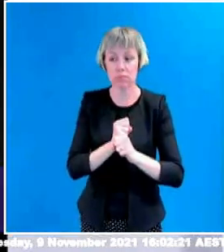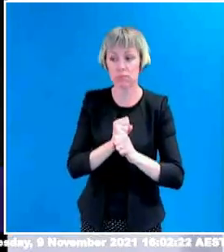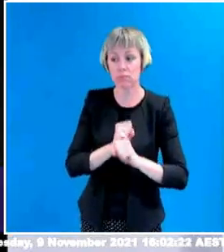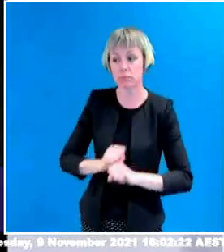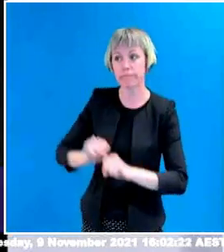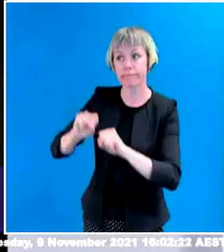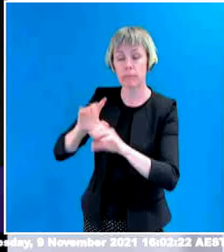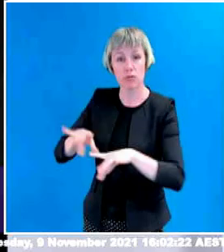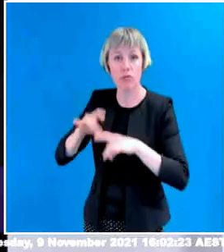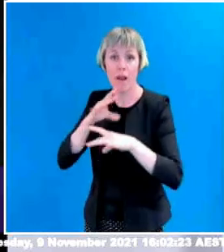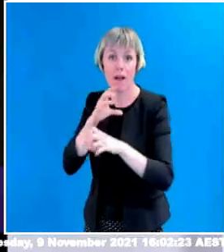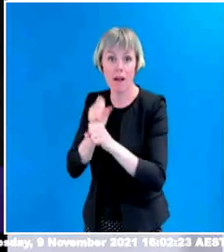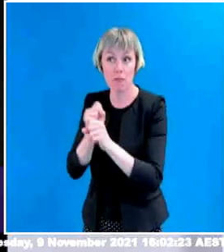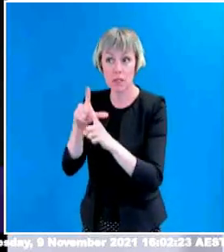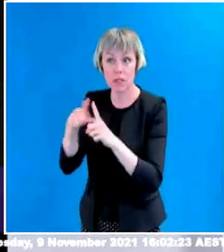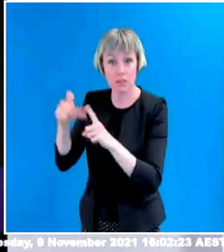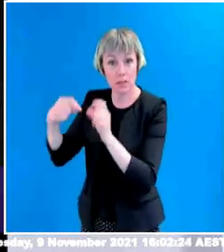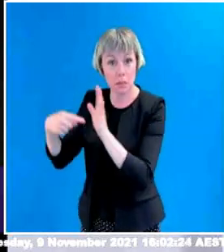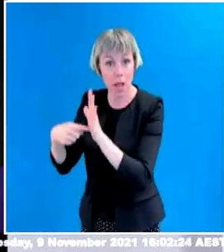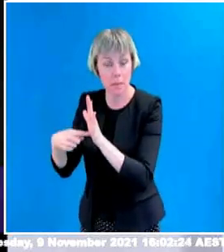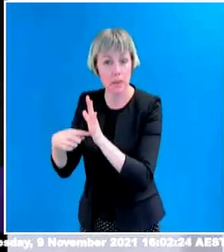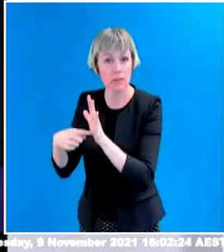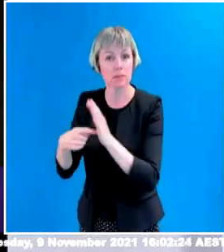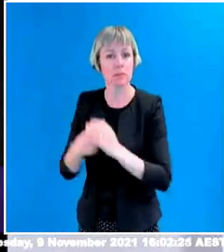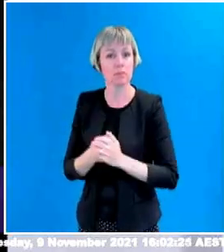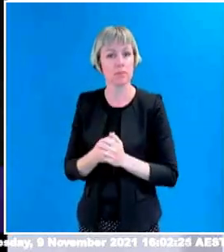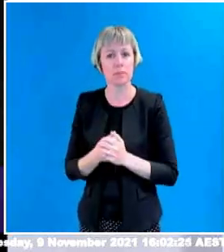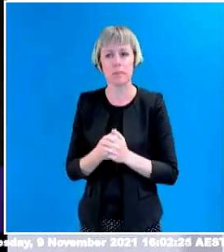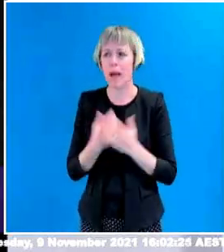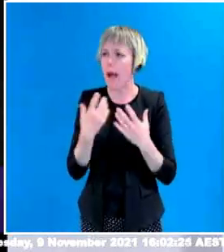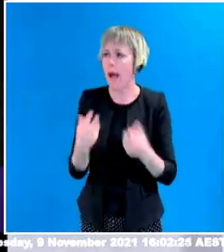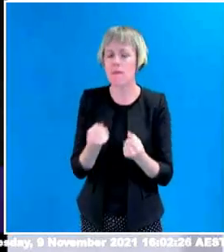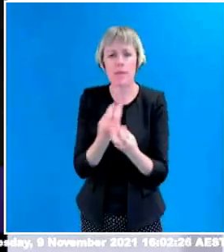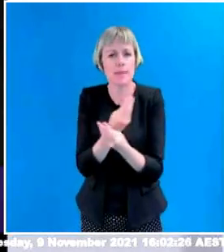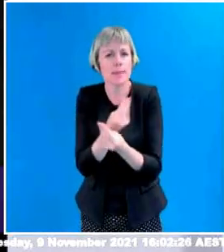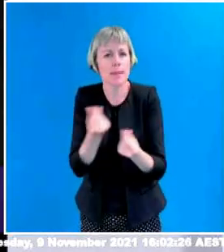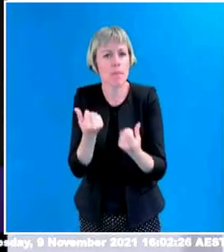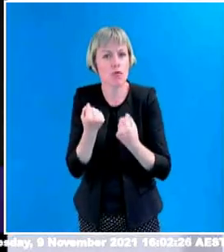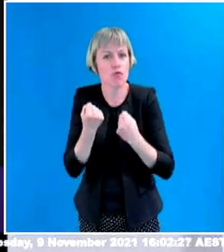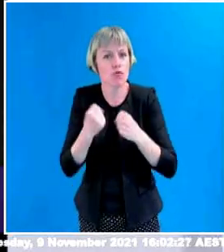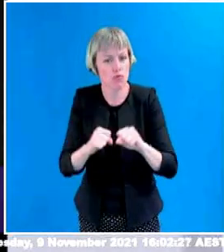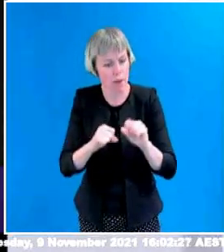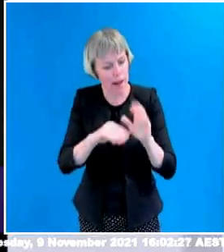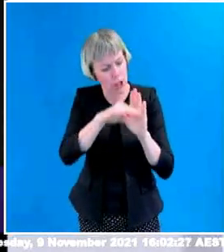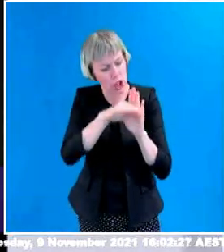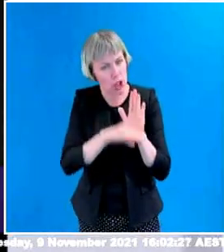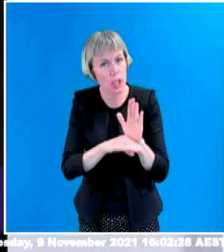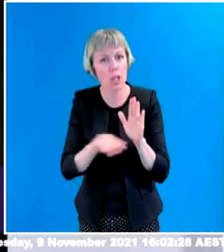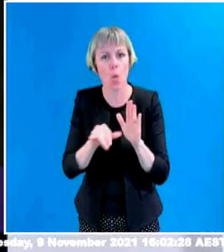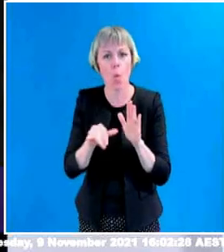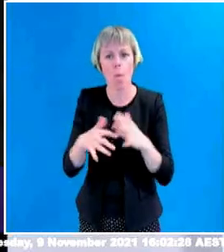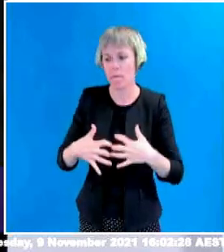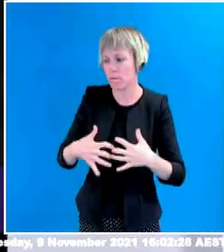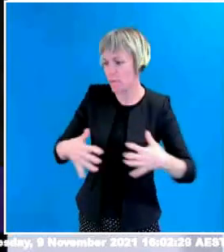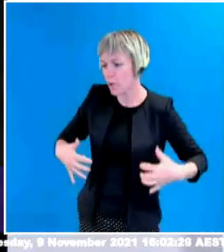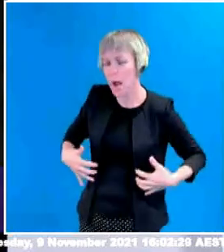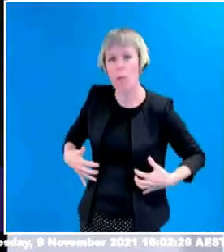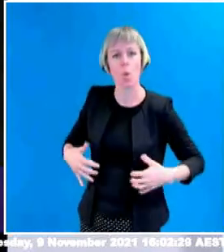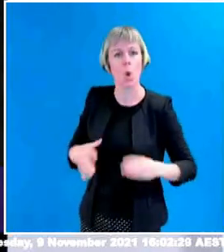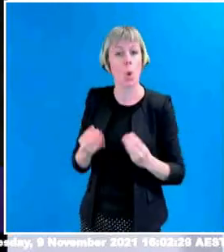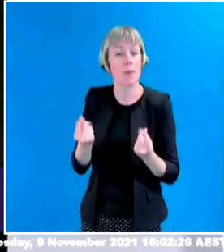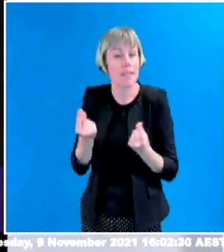Is there an overarching strategy or a framework for evaluating compliance